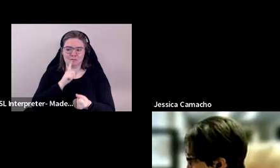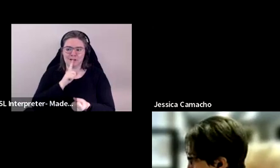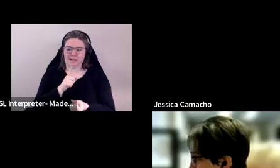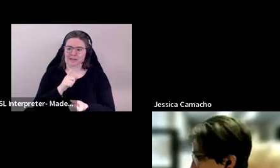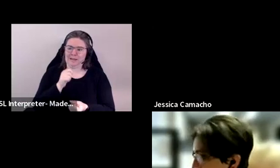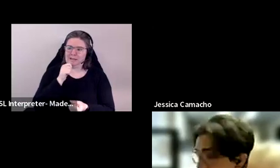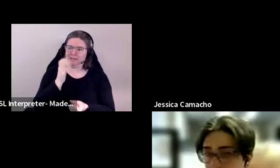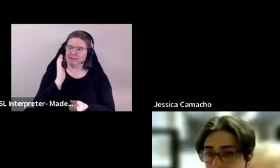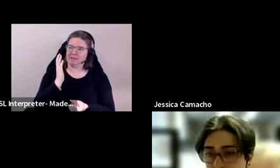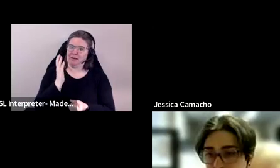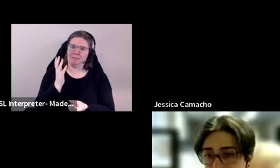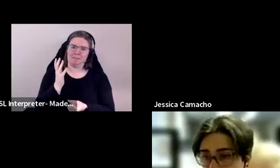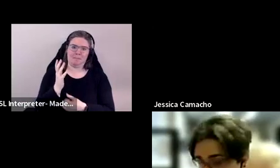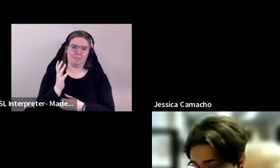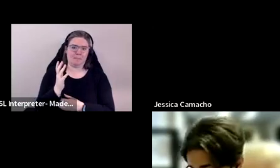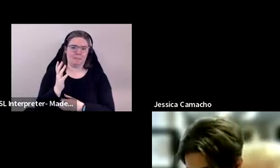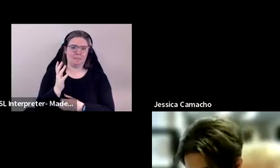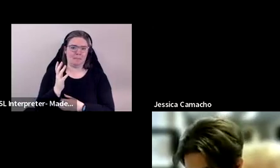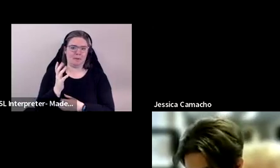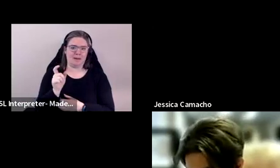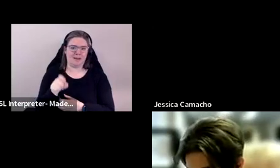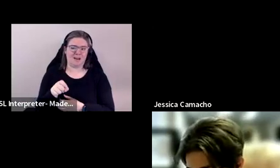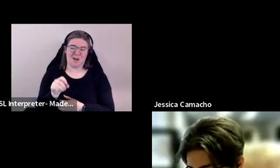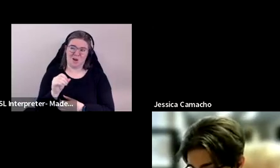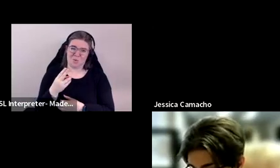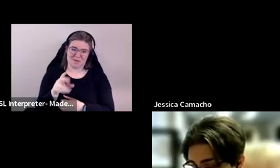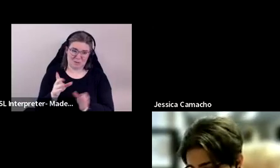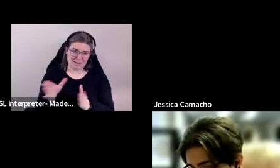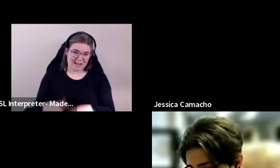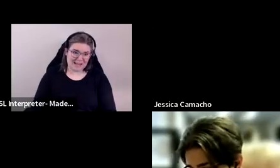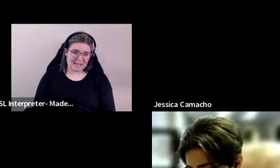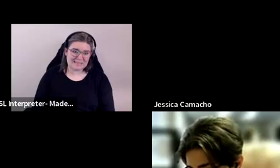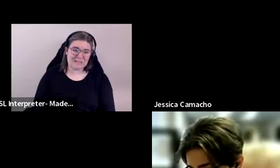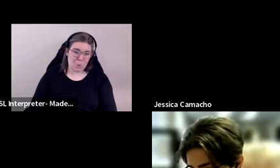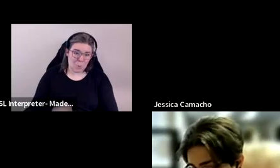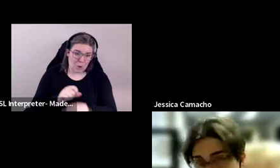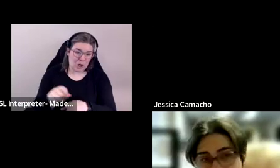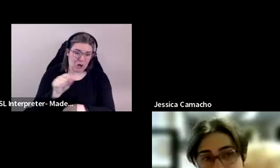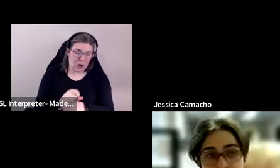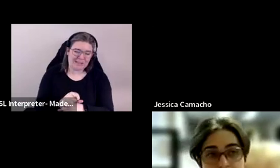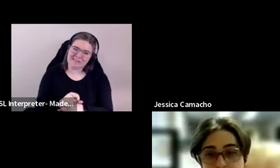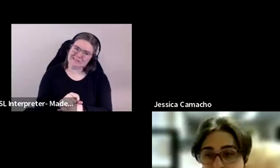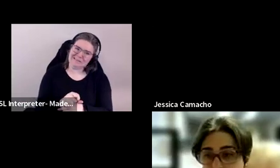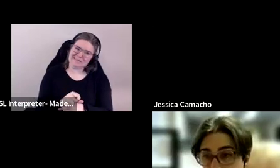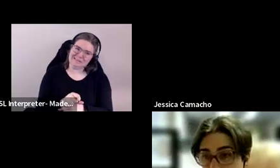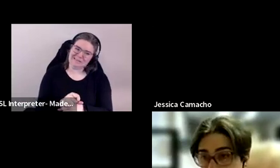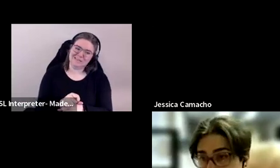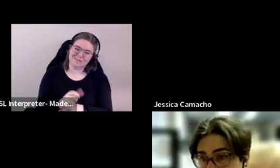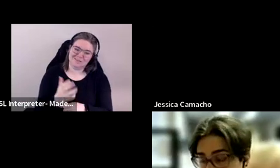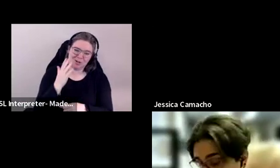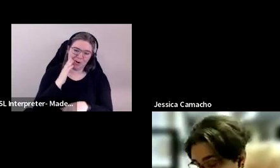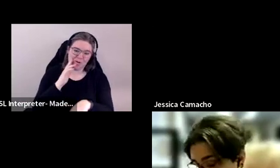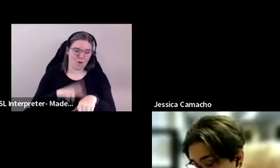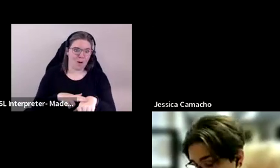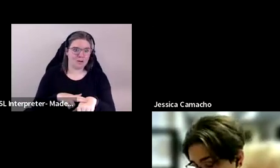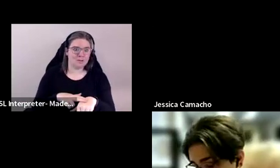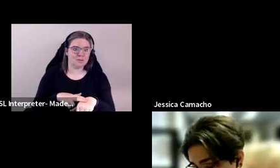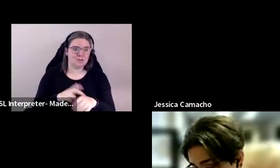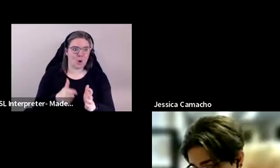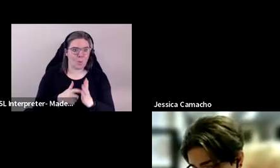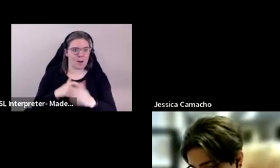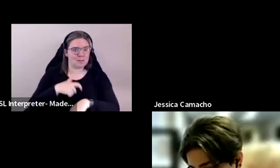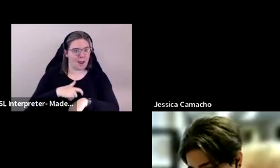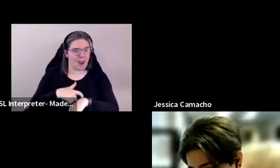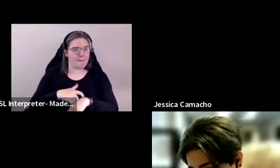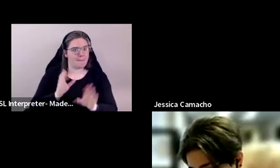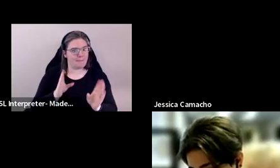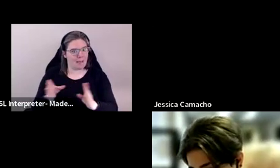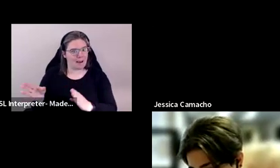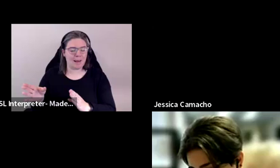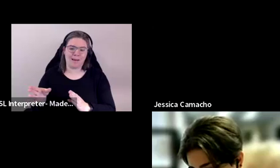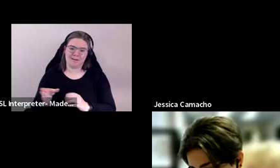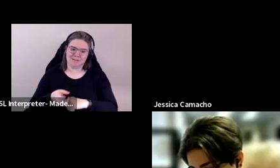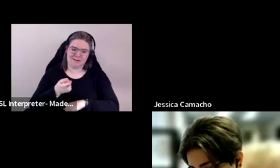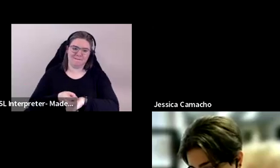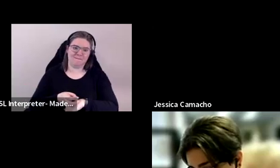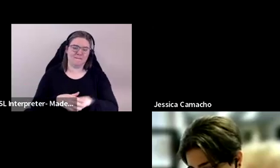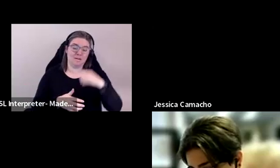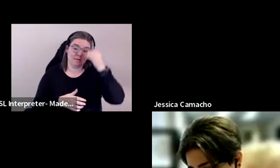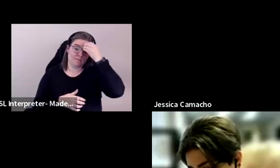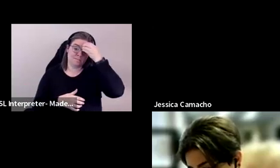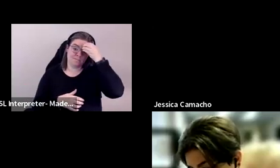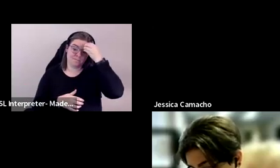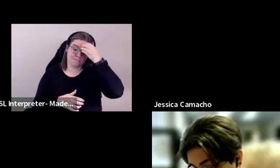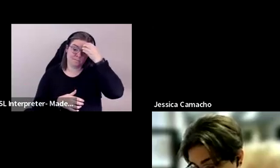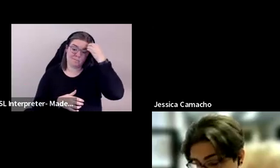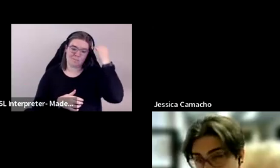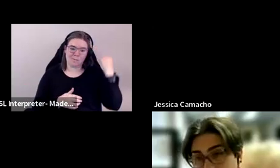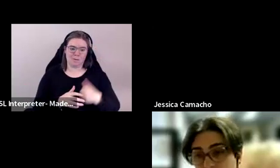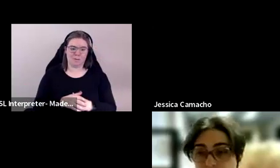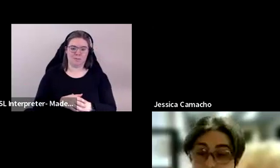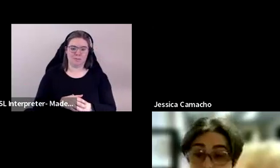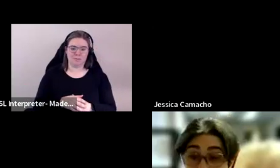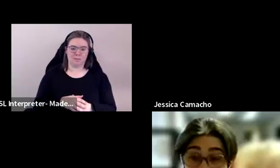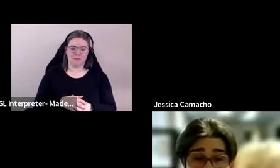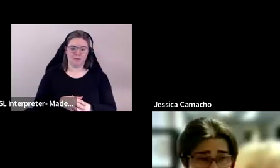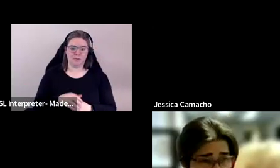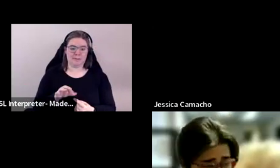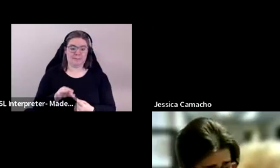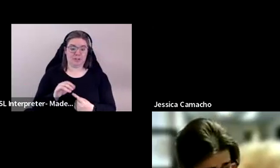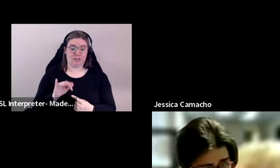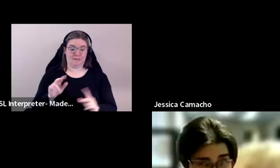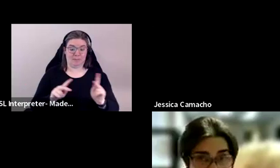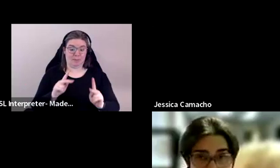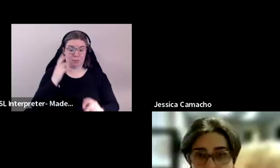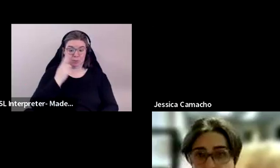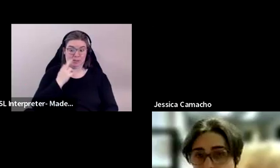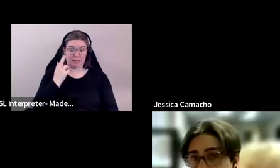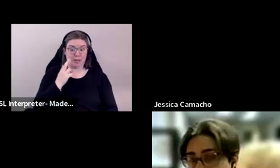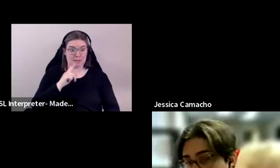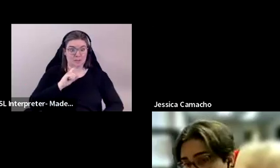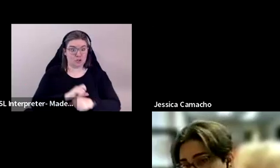Don Dew: and necessary to actually oh, we gotta plan this. Hmm, because, you know, there are things that have to be planned. So it's just it. It is so hard. But there are. I mean, there are ways. And and and especially if people realize that what you're doing is is good. And and